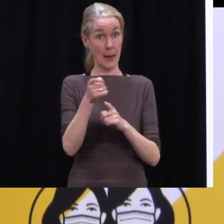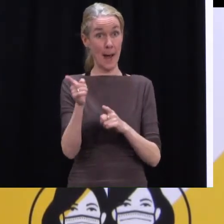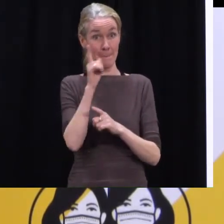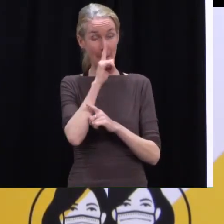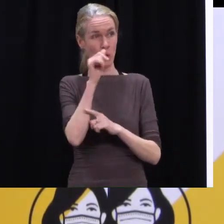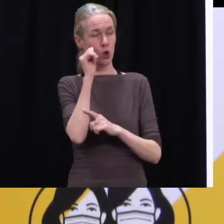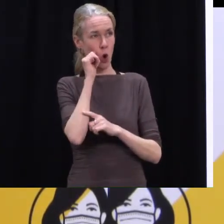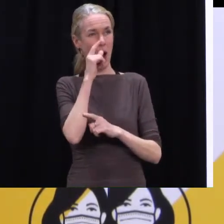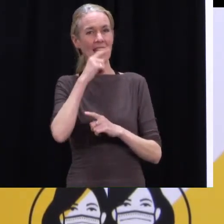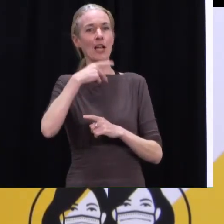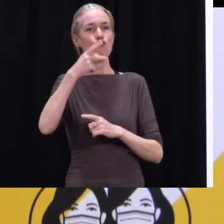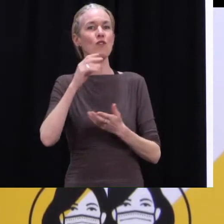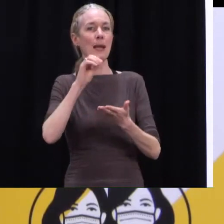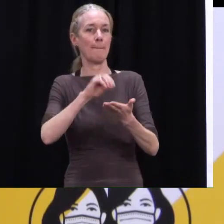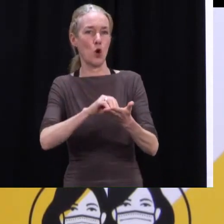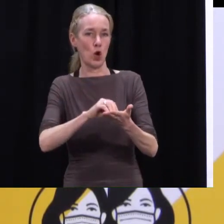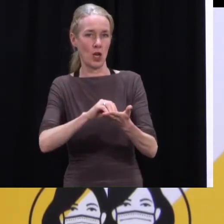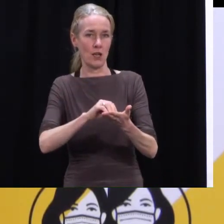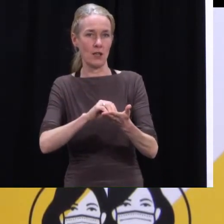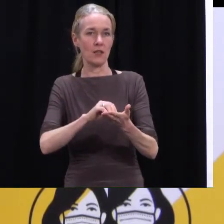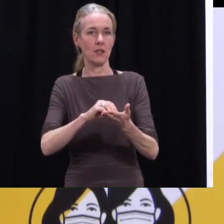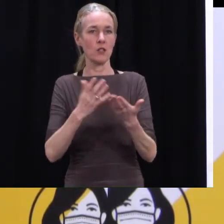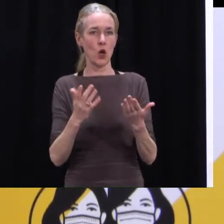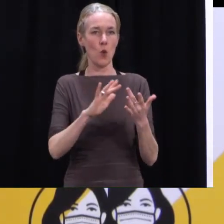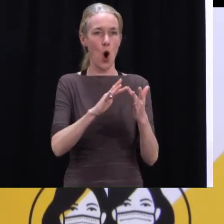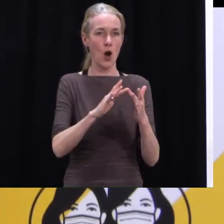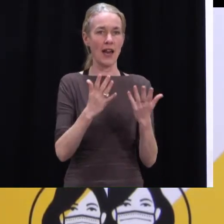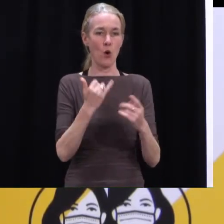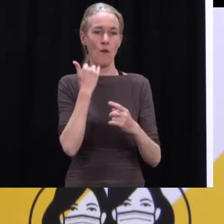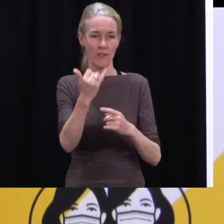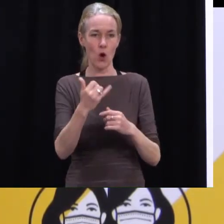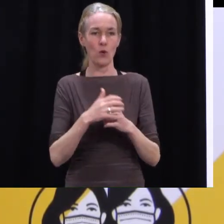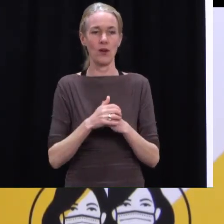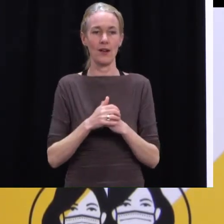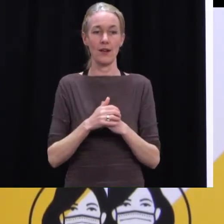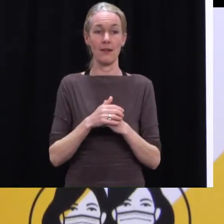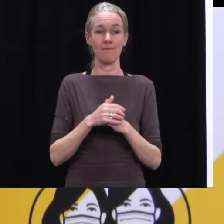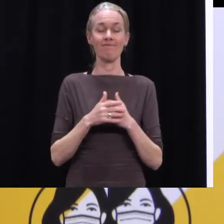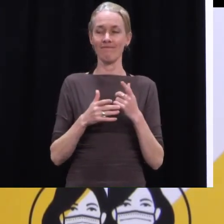alert level 4 requirements, but